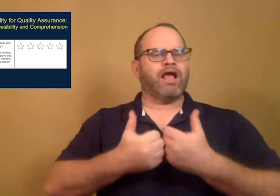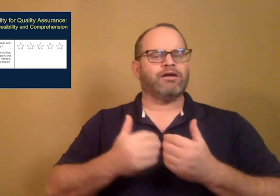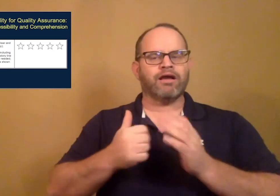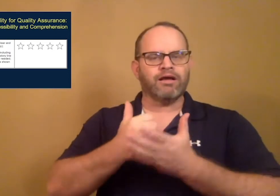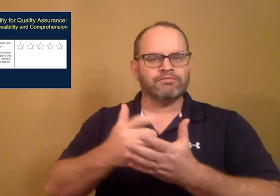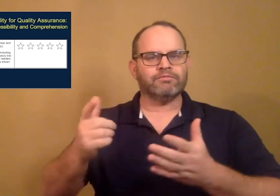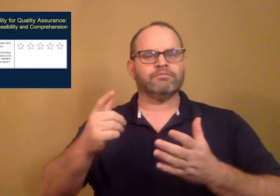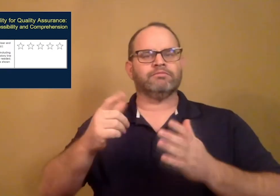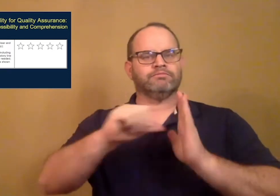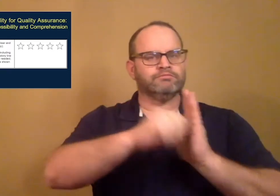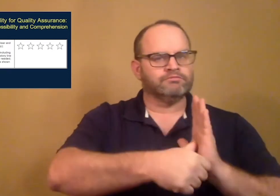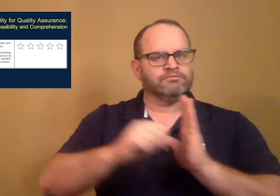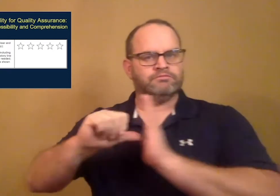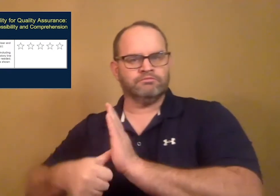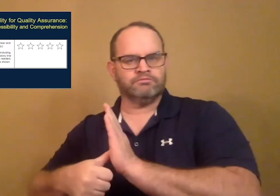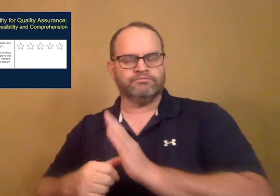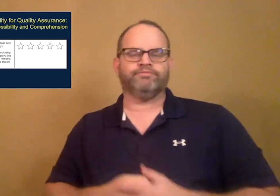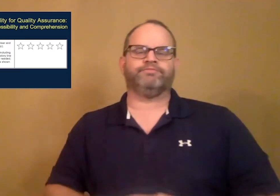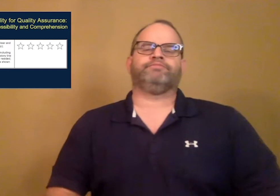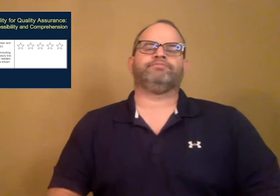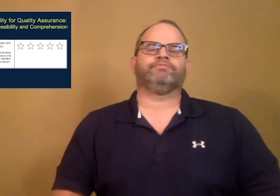We need to provide the signed story strategically to ensure that they are learning through viewing.